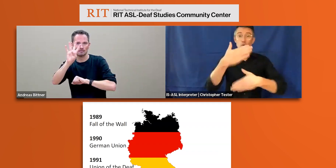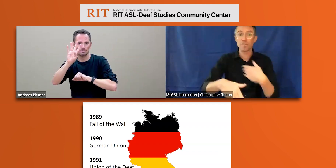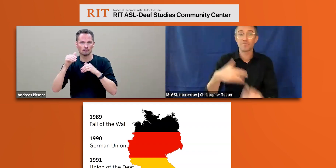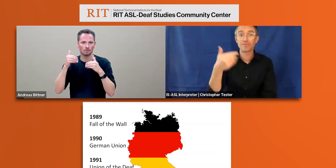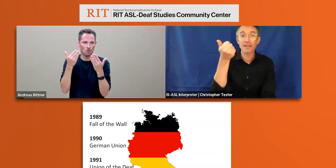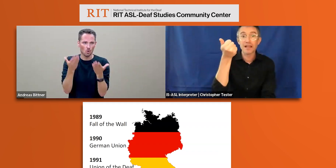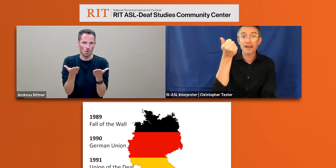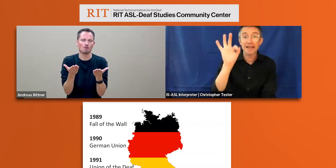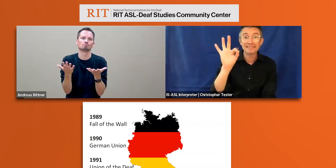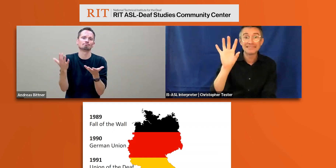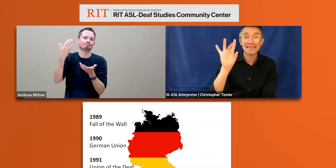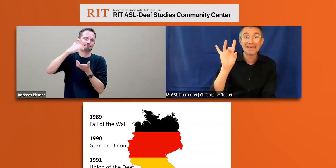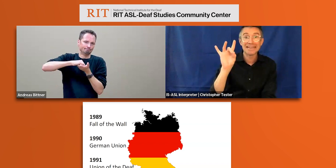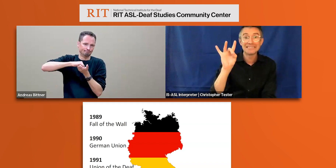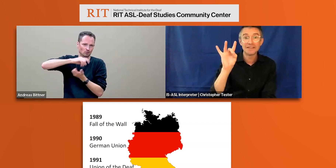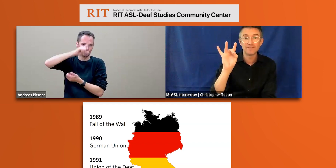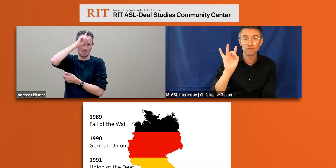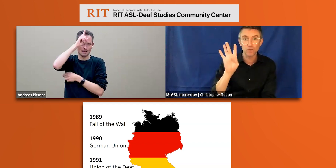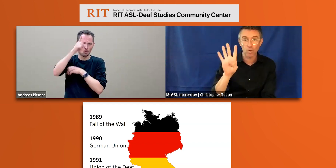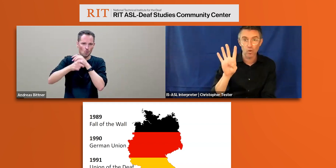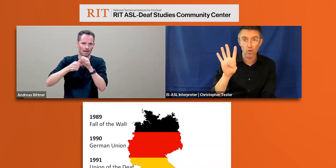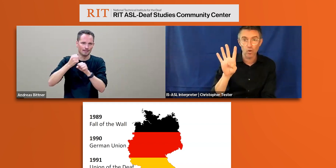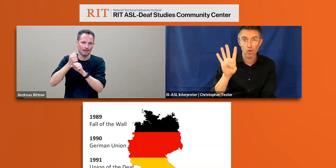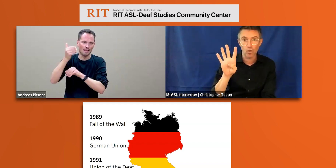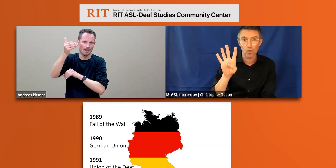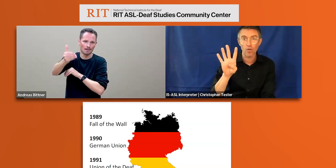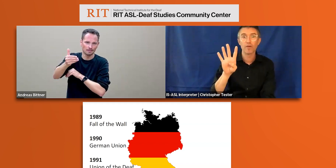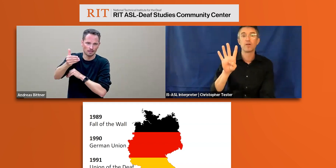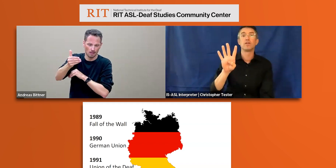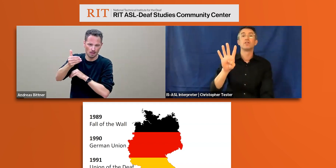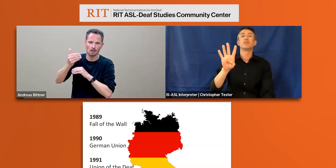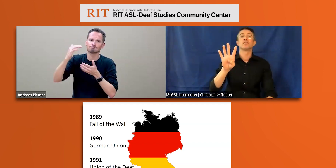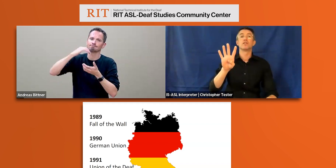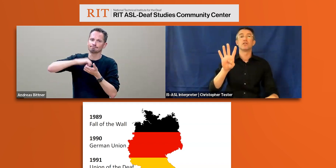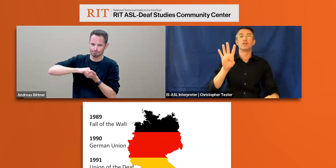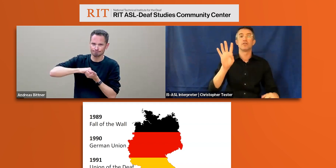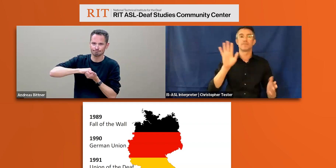So as time went on...I...